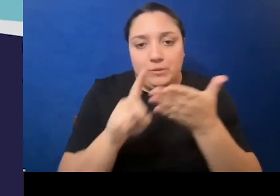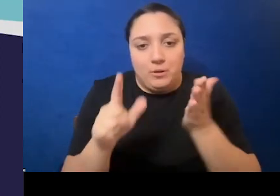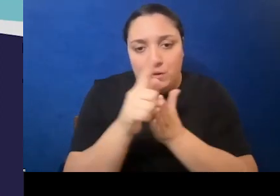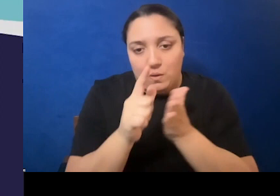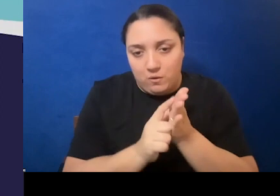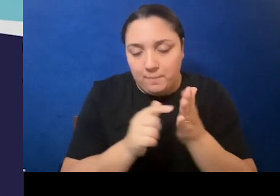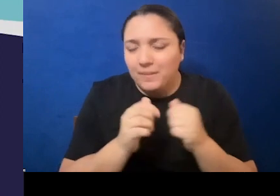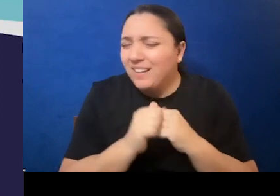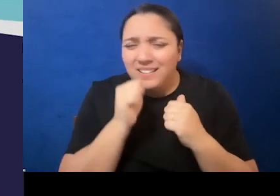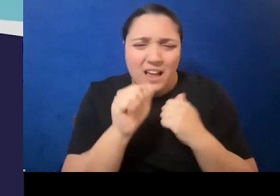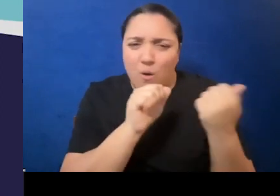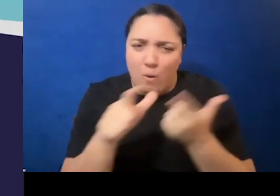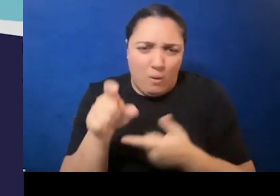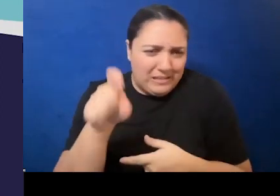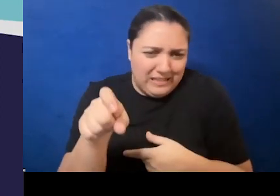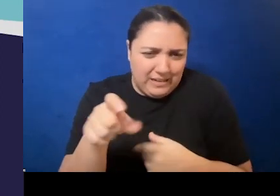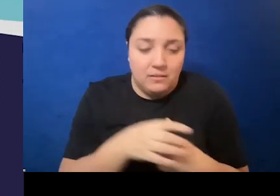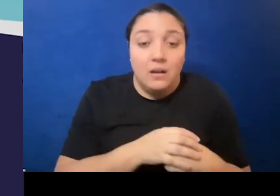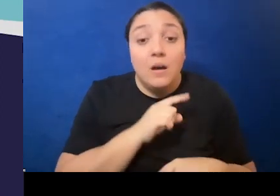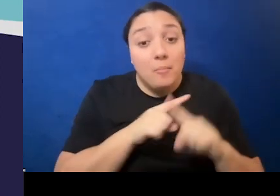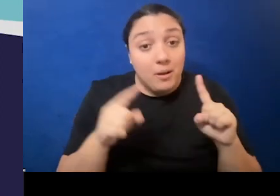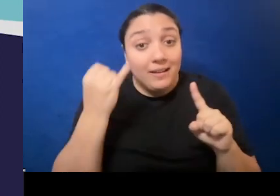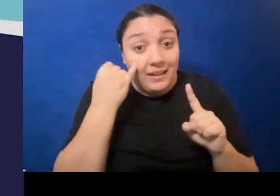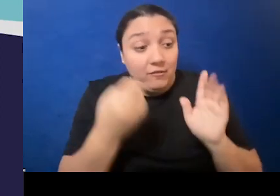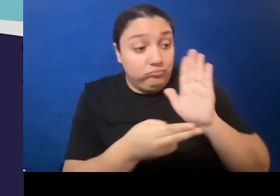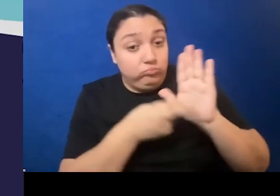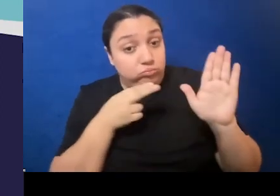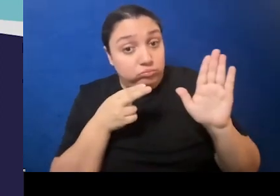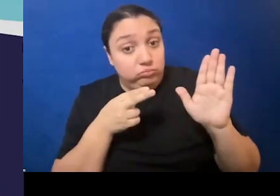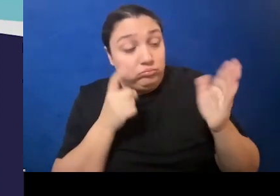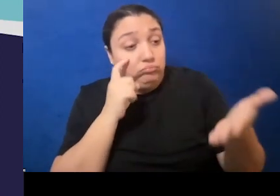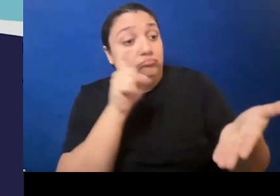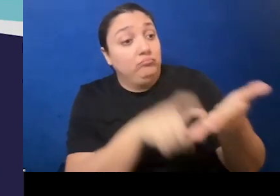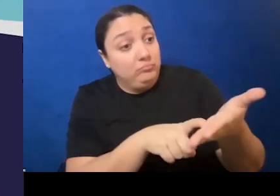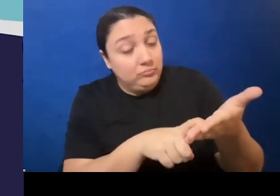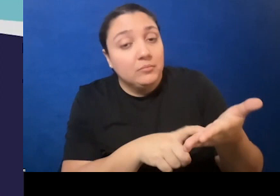A LOT OF THE STUDENTS THAT I